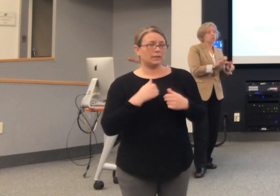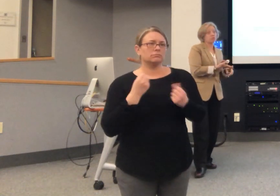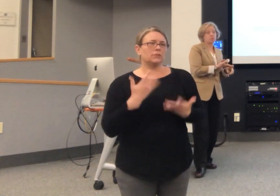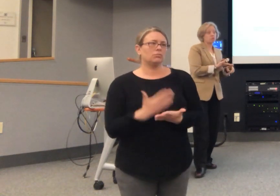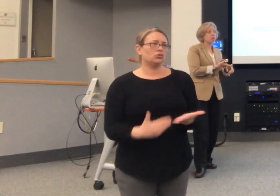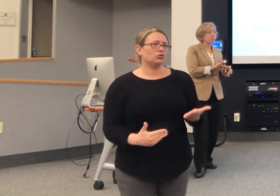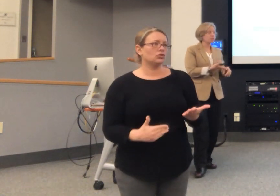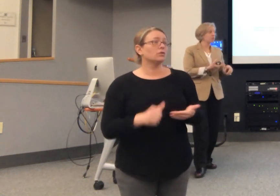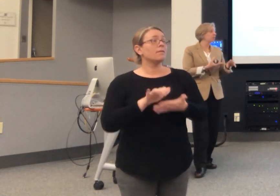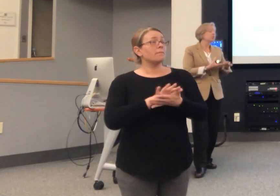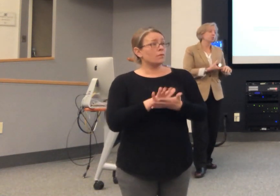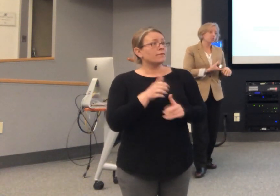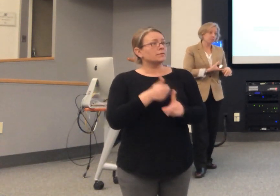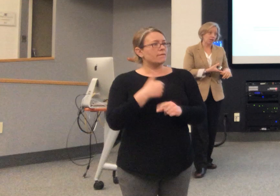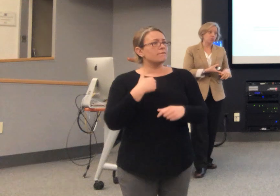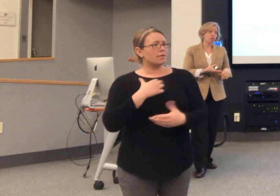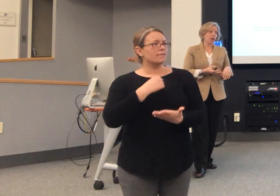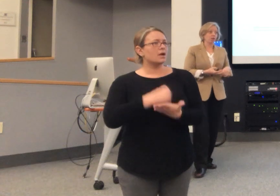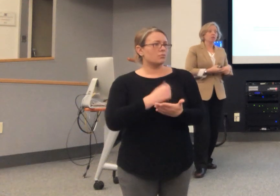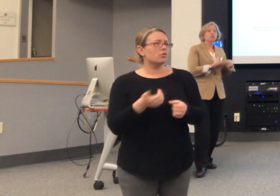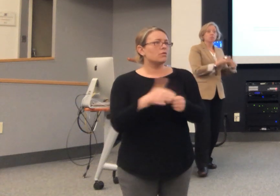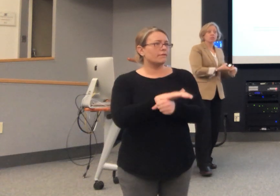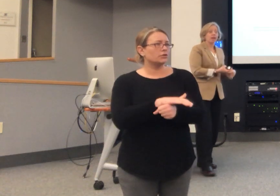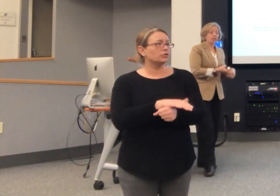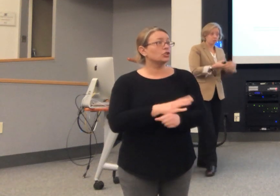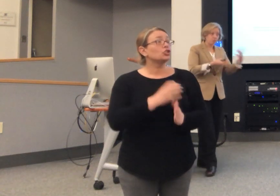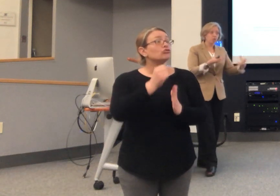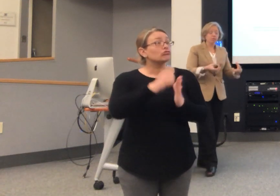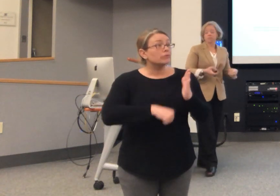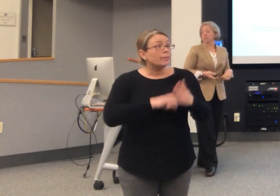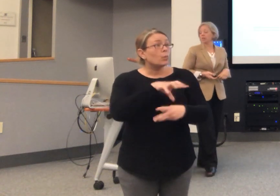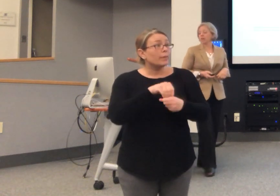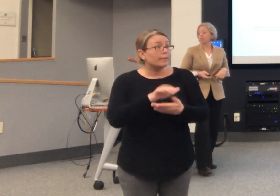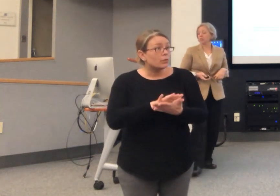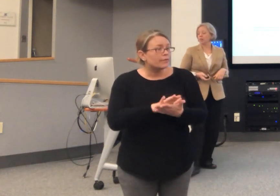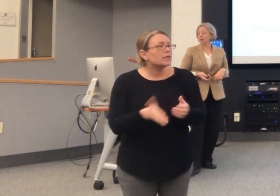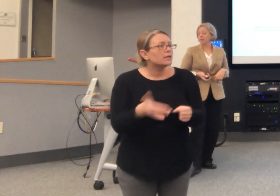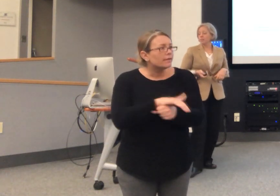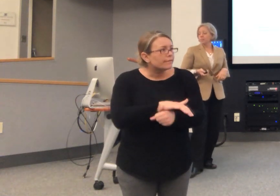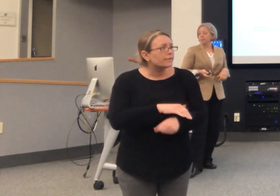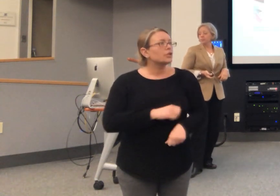so is the script, so is the soundtrack, so are the actor's performances that are captured there.